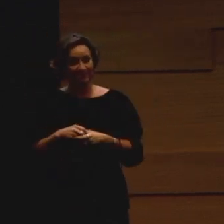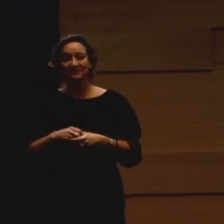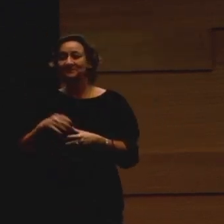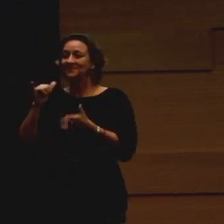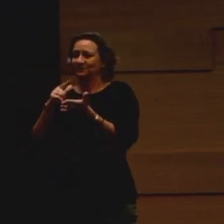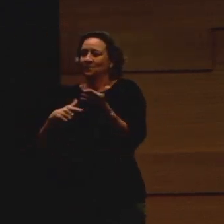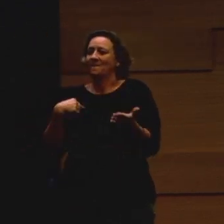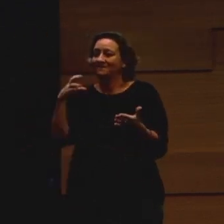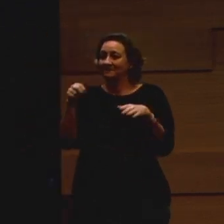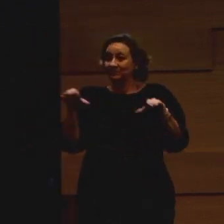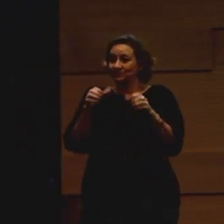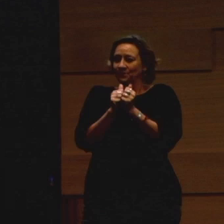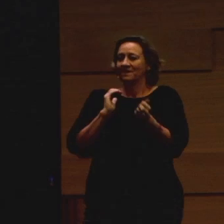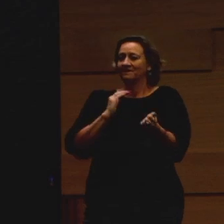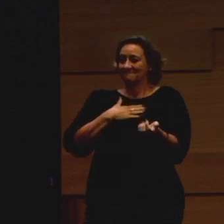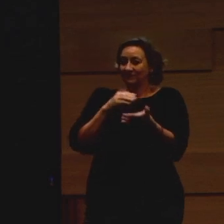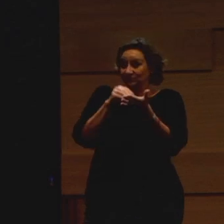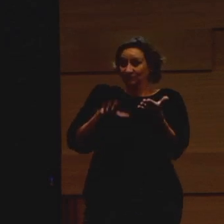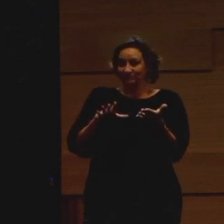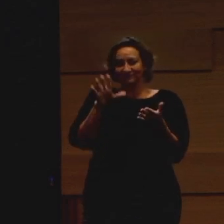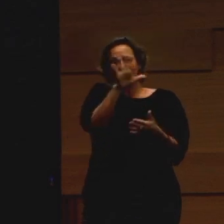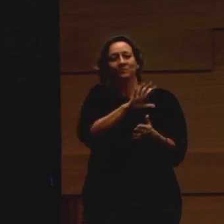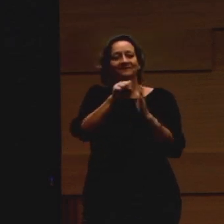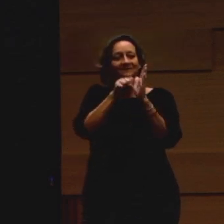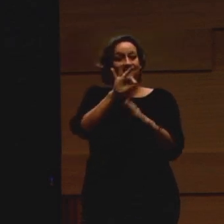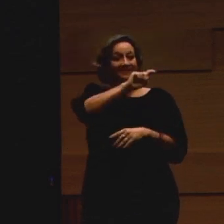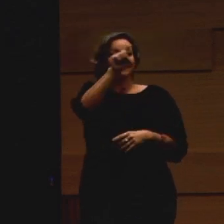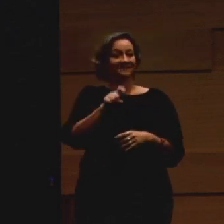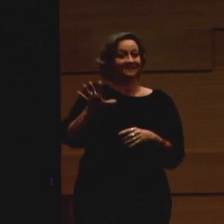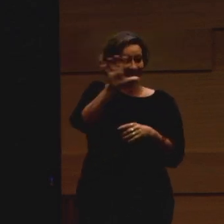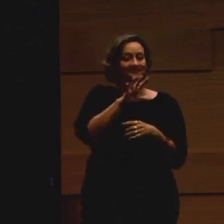This is what we've been doing with our students across the state of Texas,